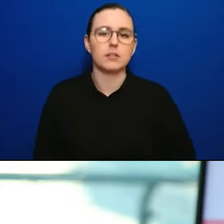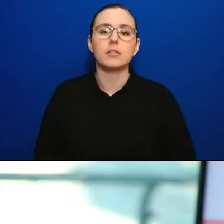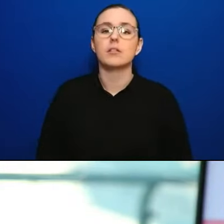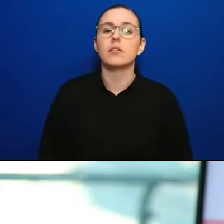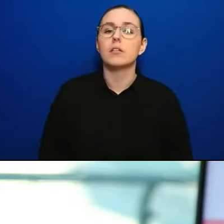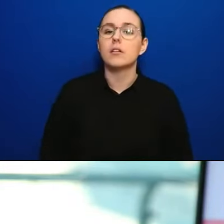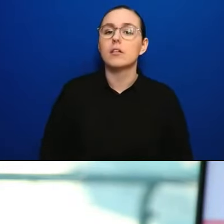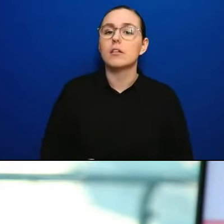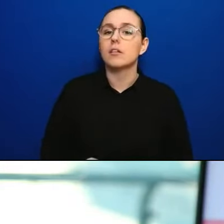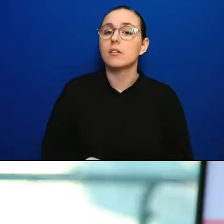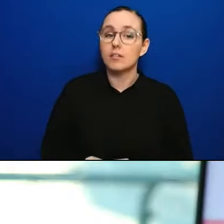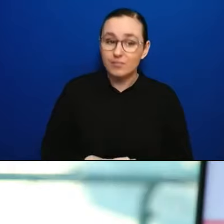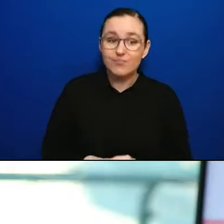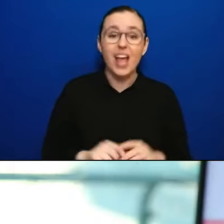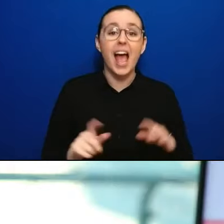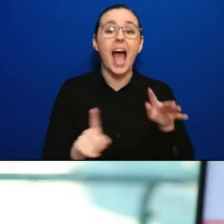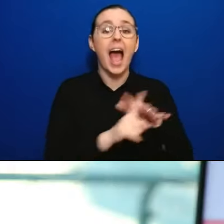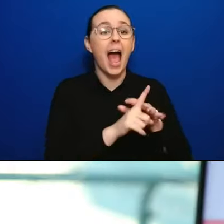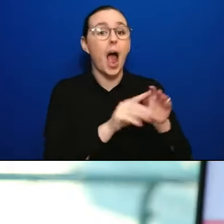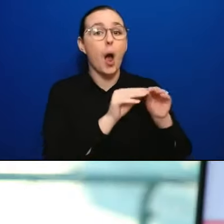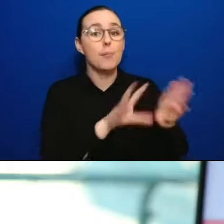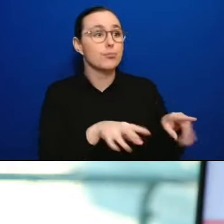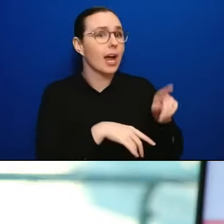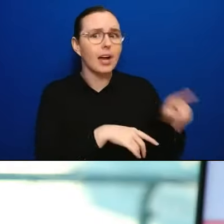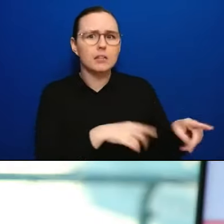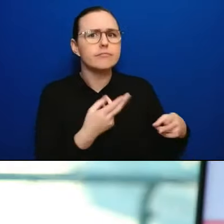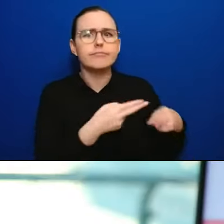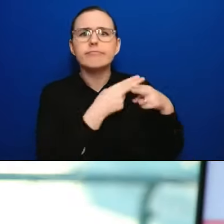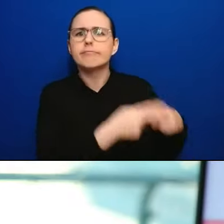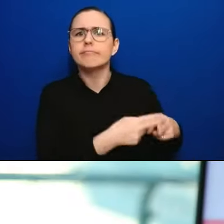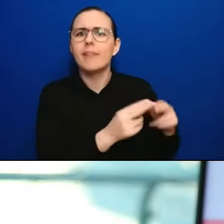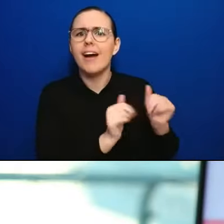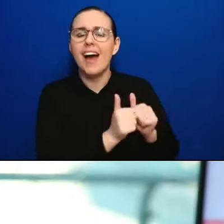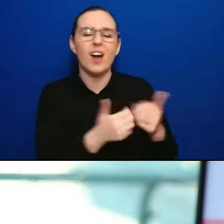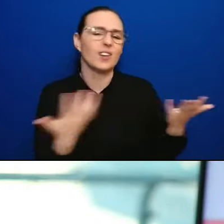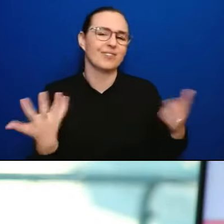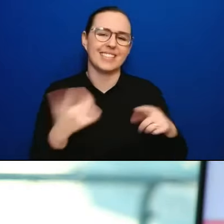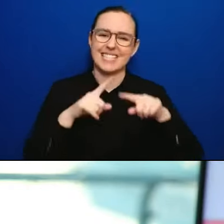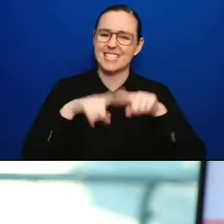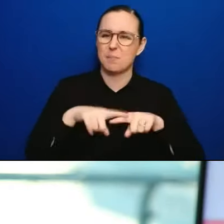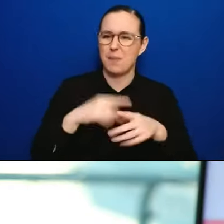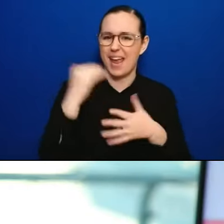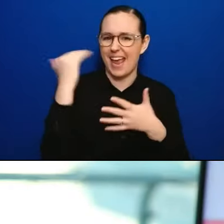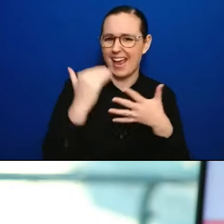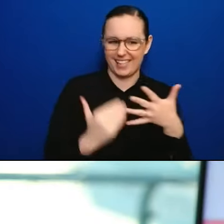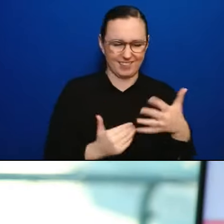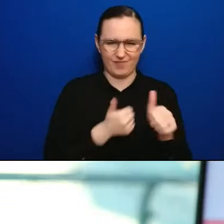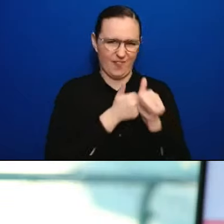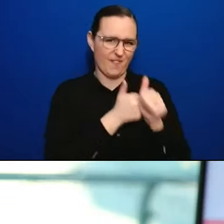And must continue to wear PPE. When it comes to declaring an